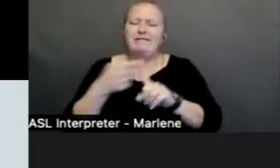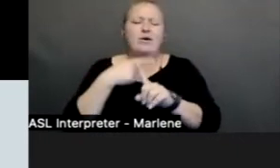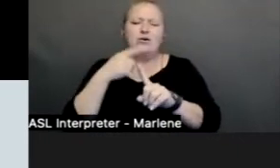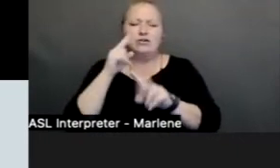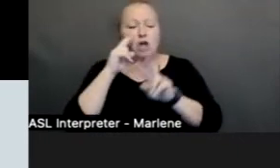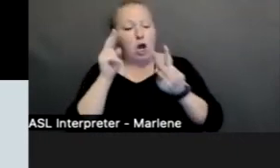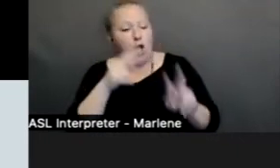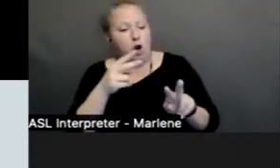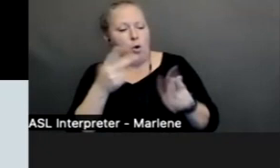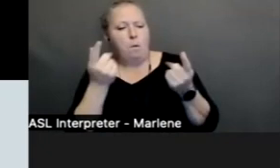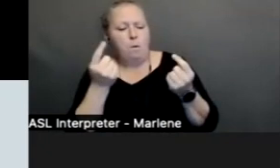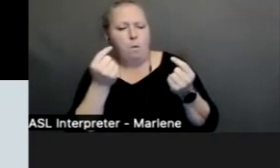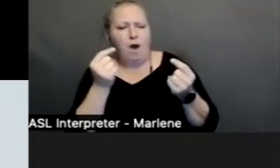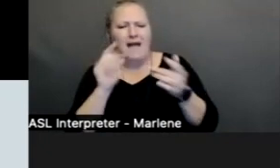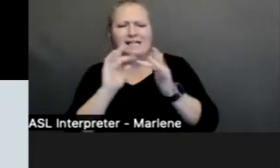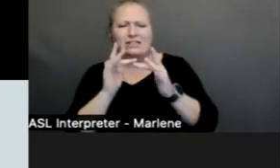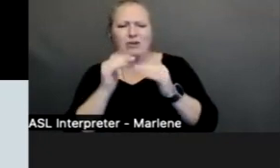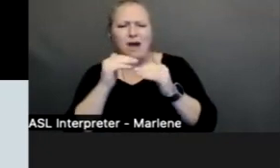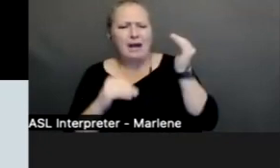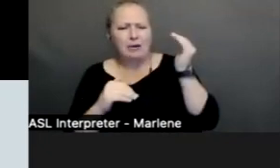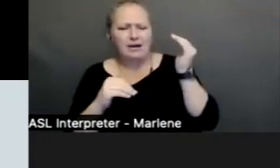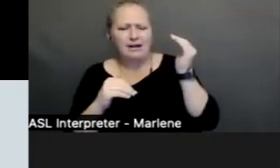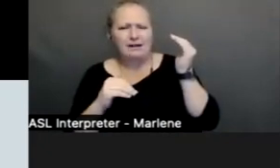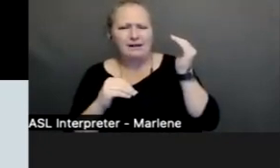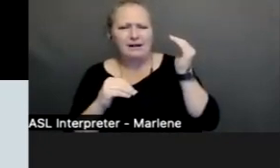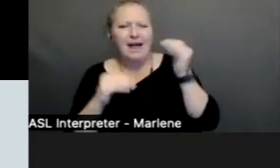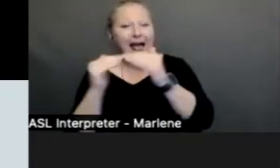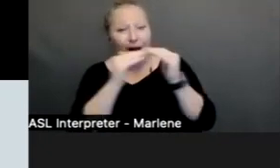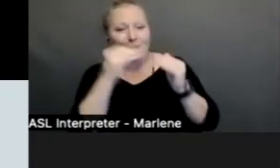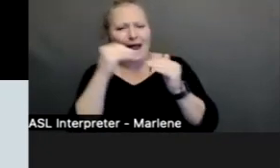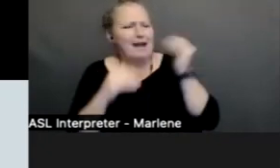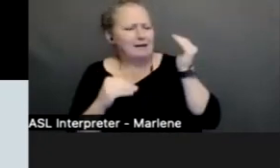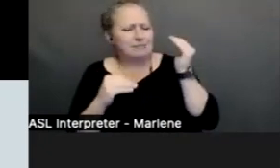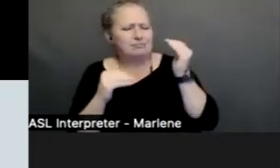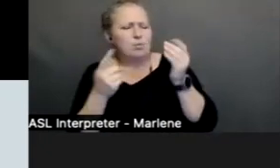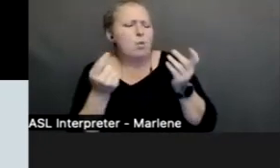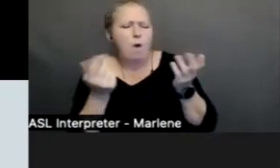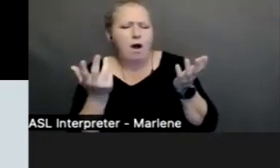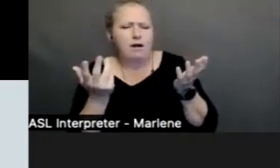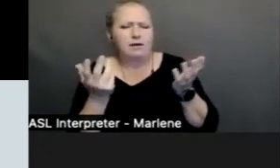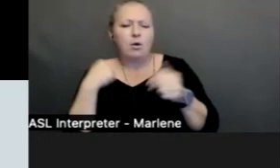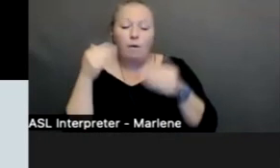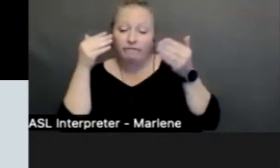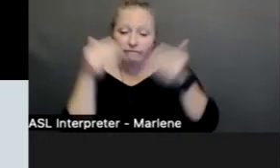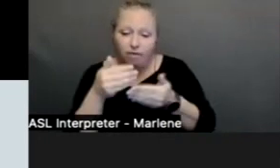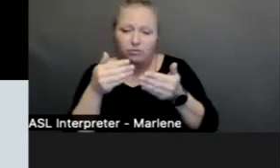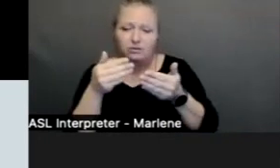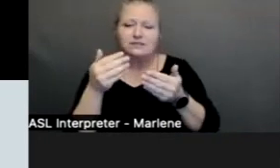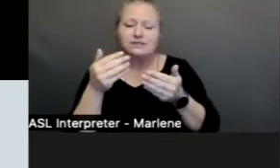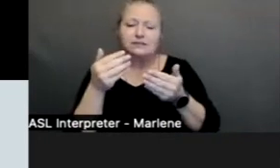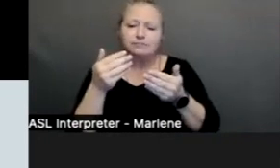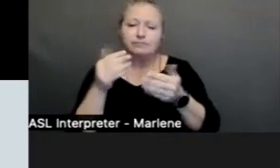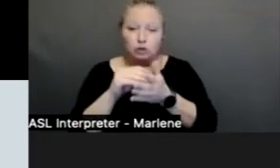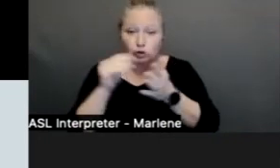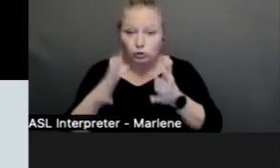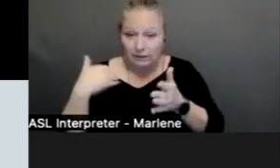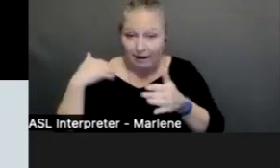at what digital equity and inequity is, we always focus on whether students have access to devices,